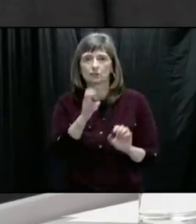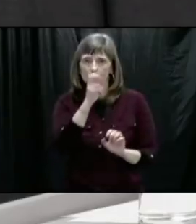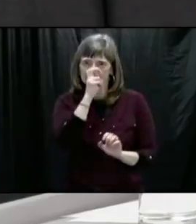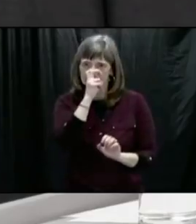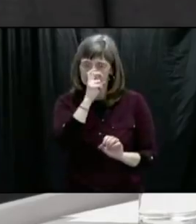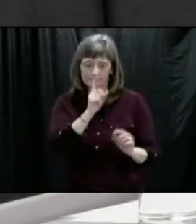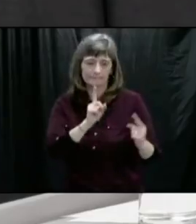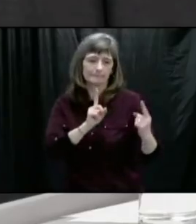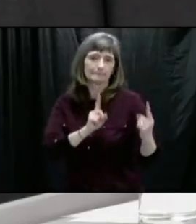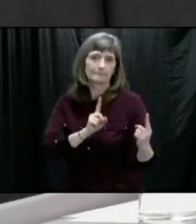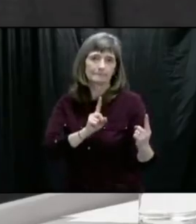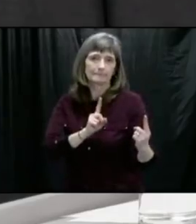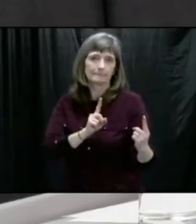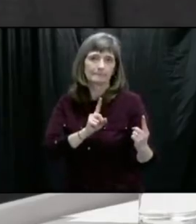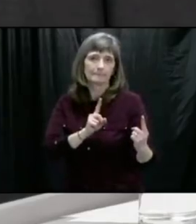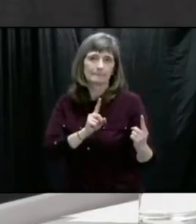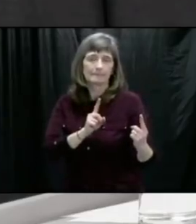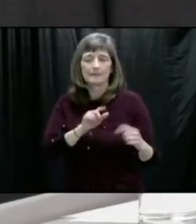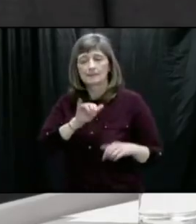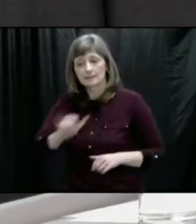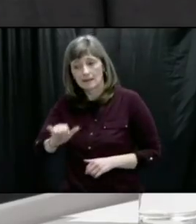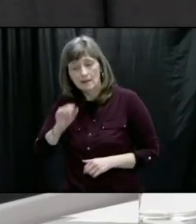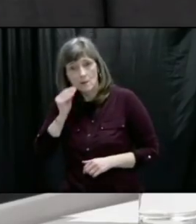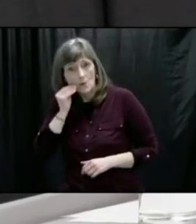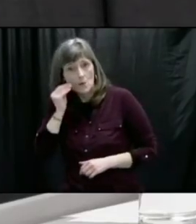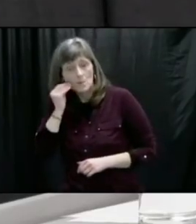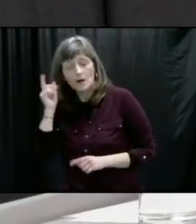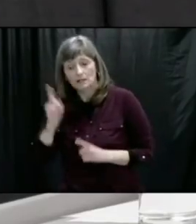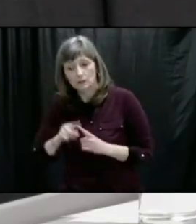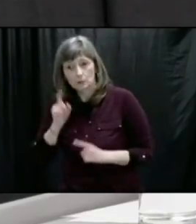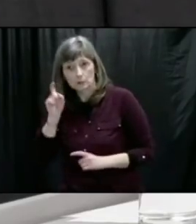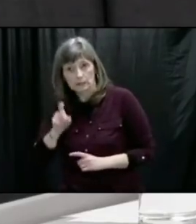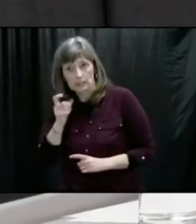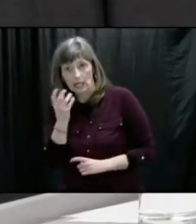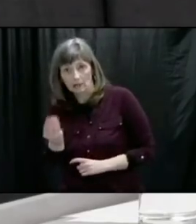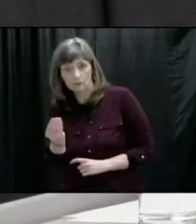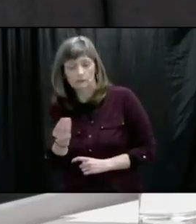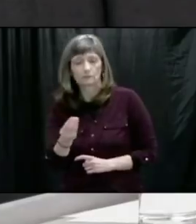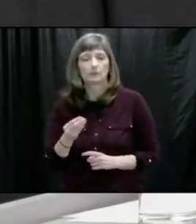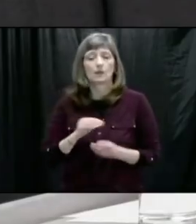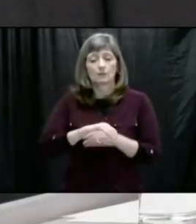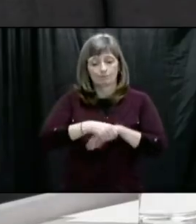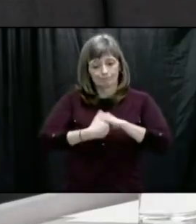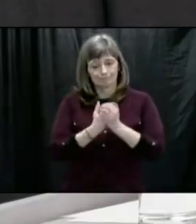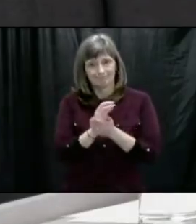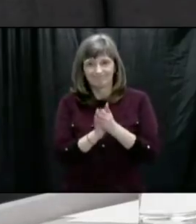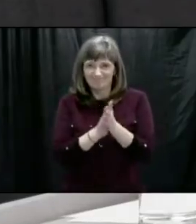THE RULES OF PHYSICAL DISTANCING